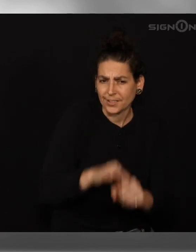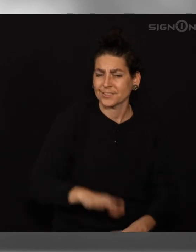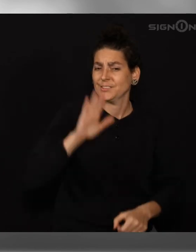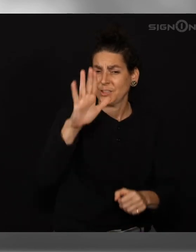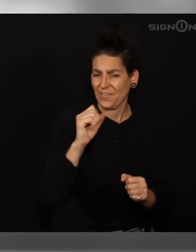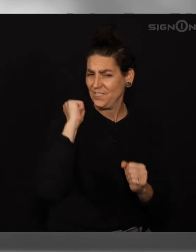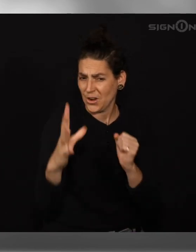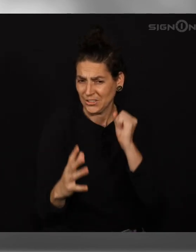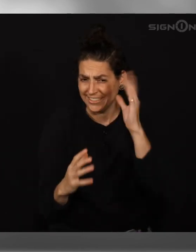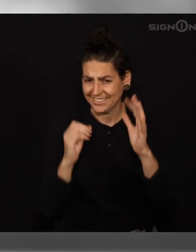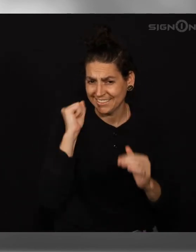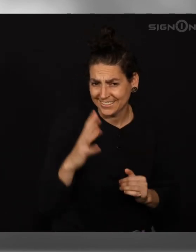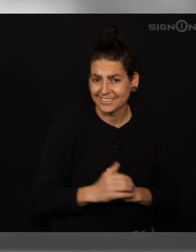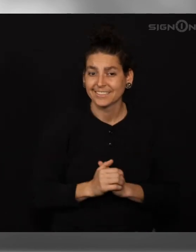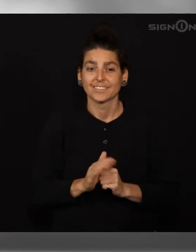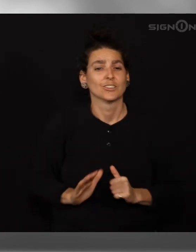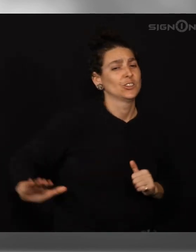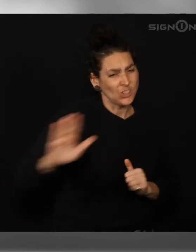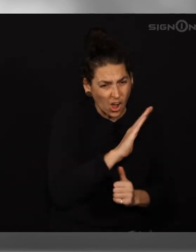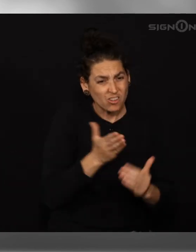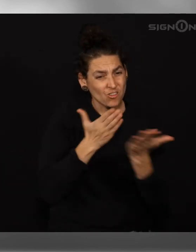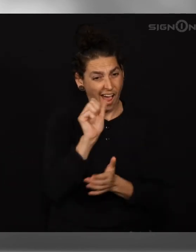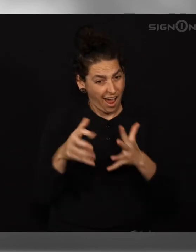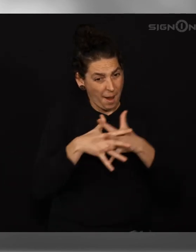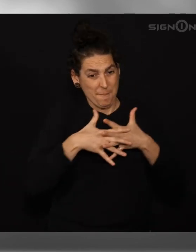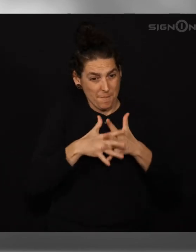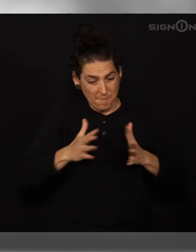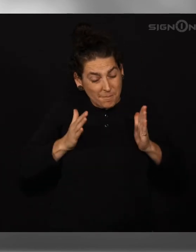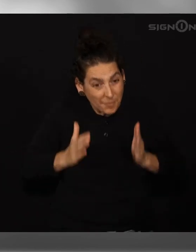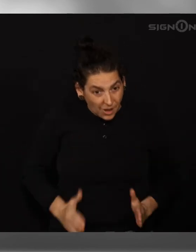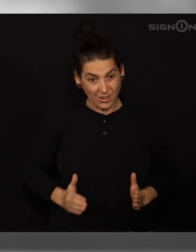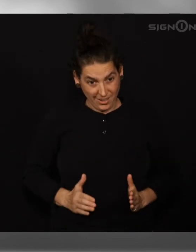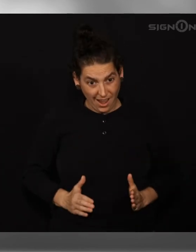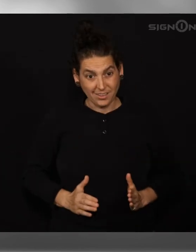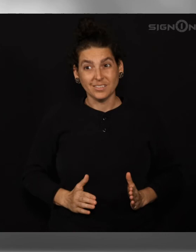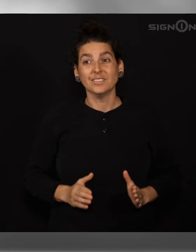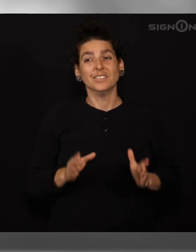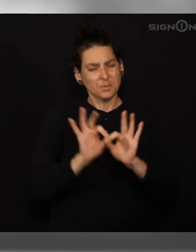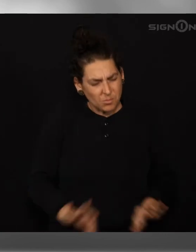It is your right as a citizen and it is important that you Rise Up and Speak Out!